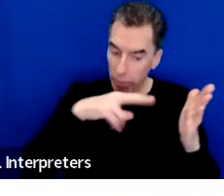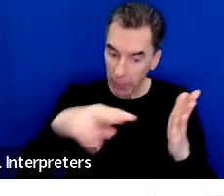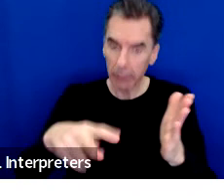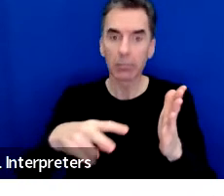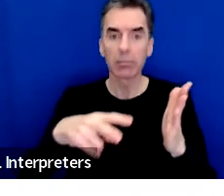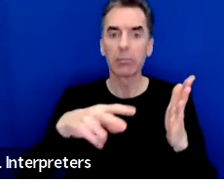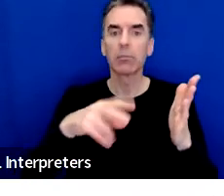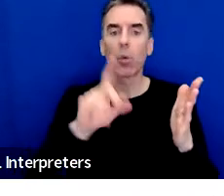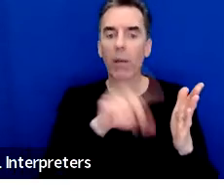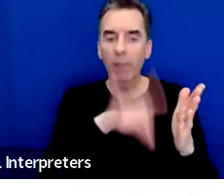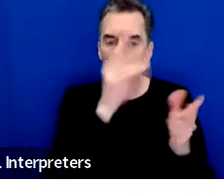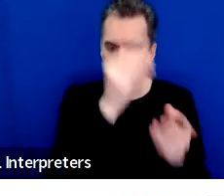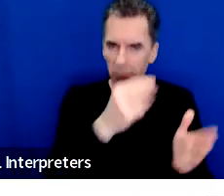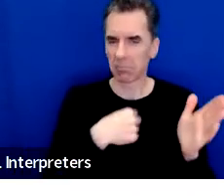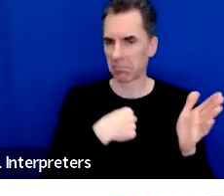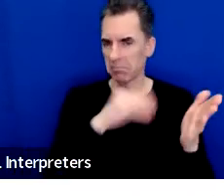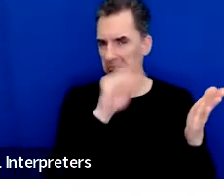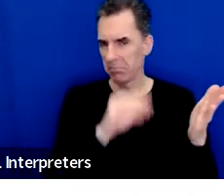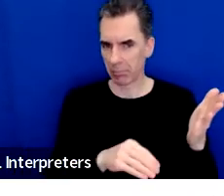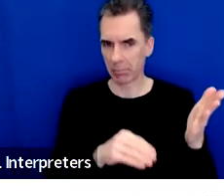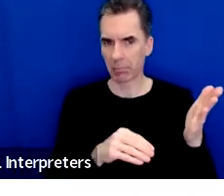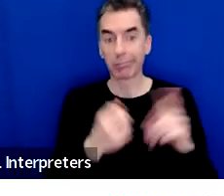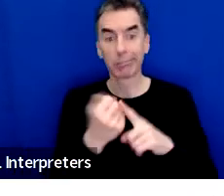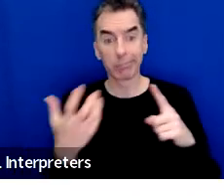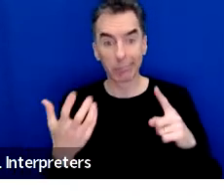with the note that says most of your readings will come from these texts,